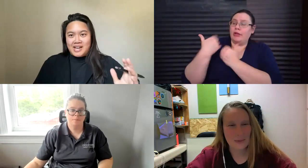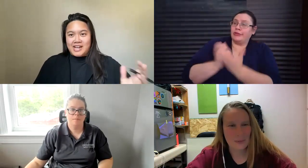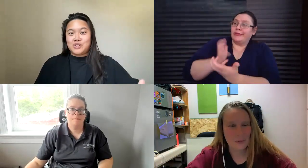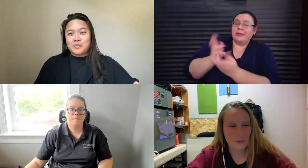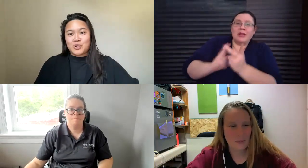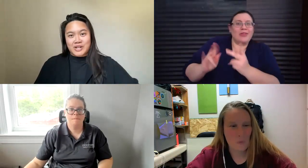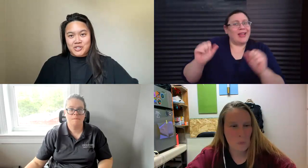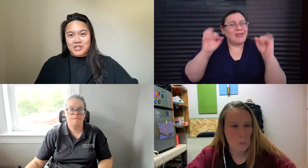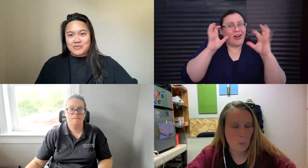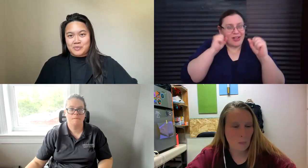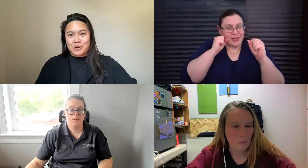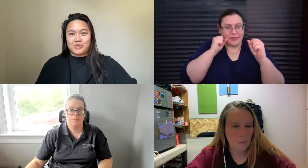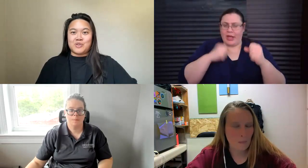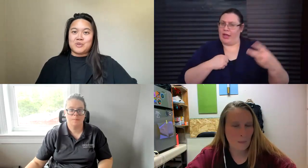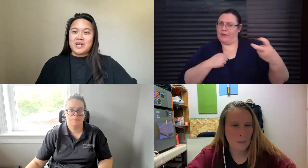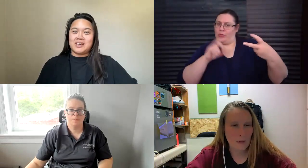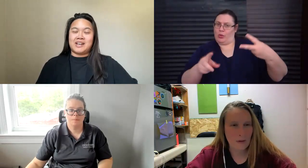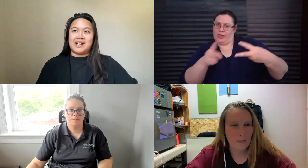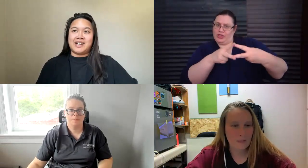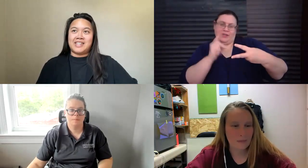That's awesome. I have two more questions for the both of you.